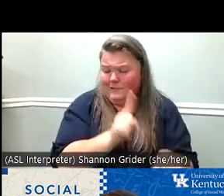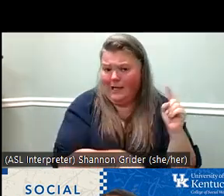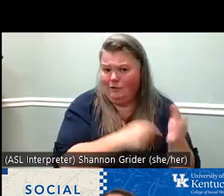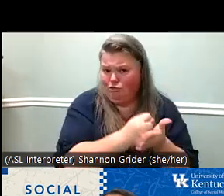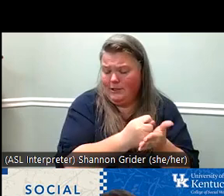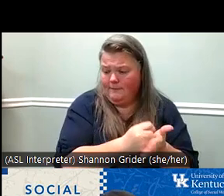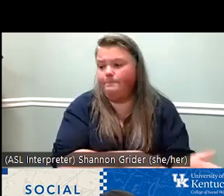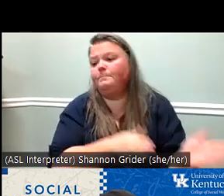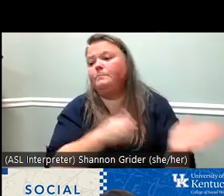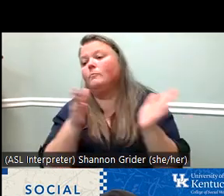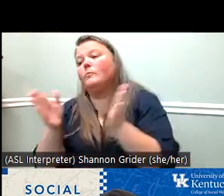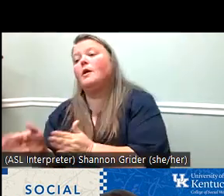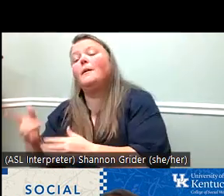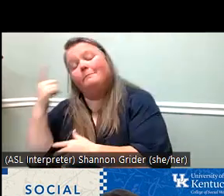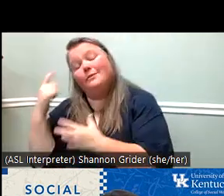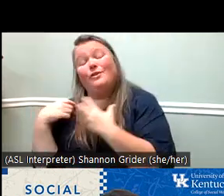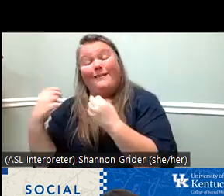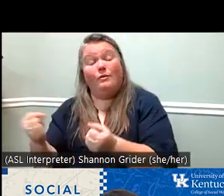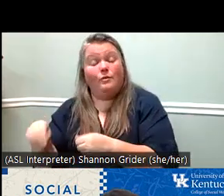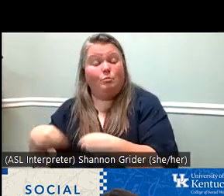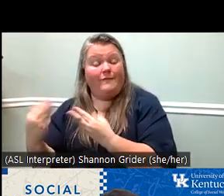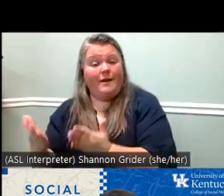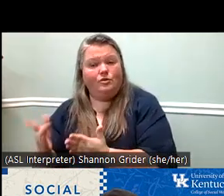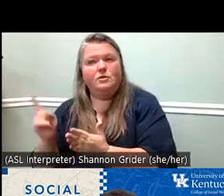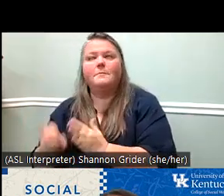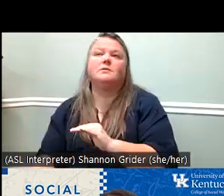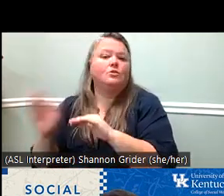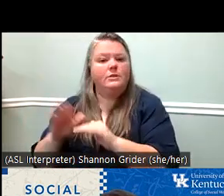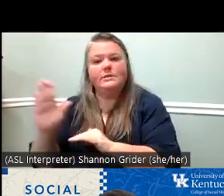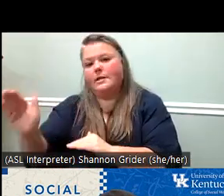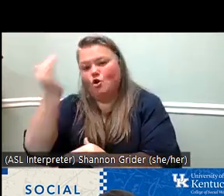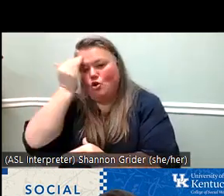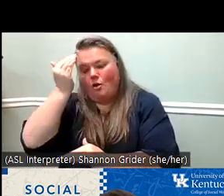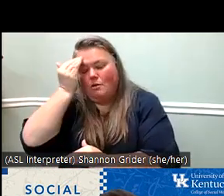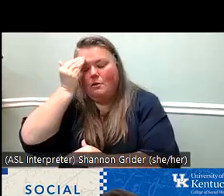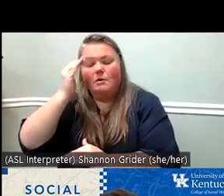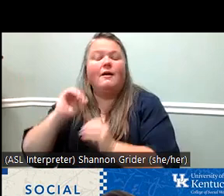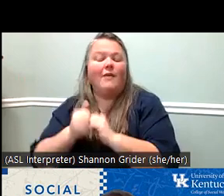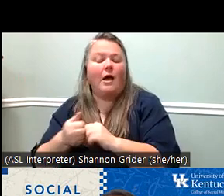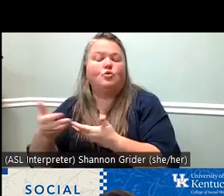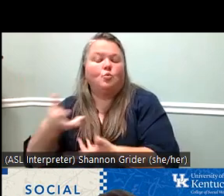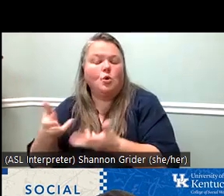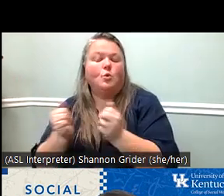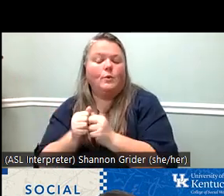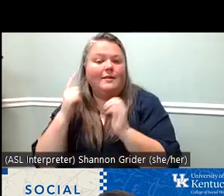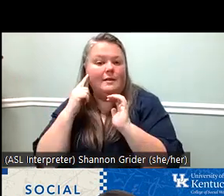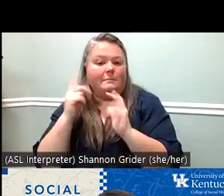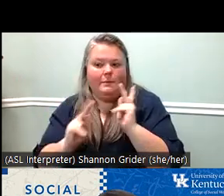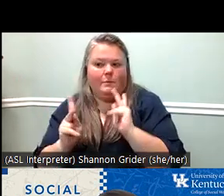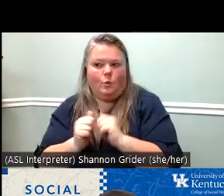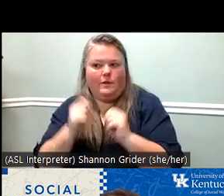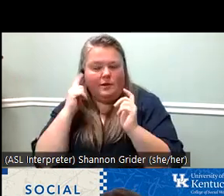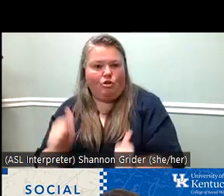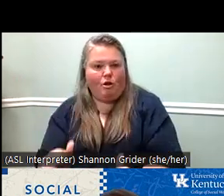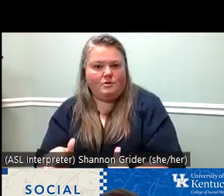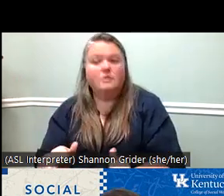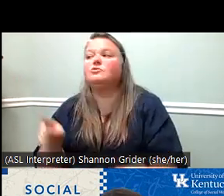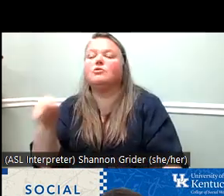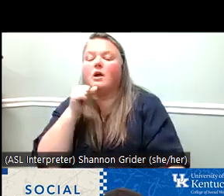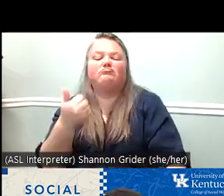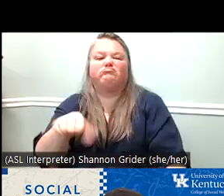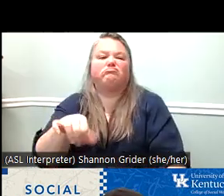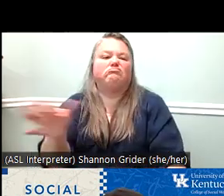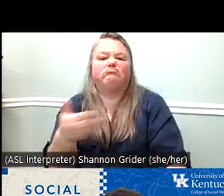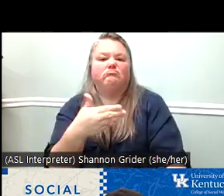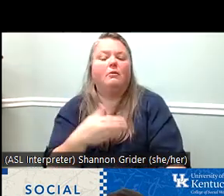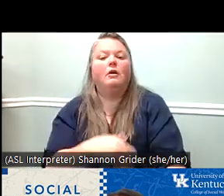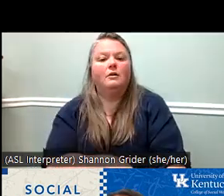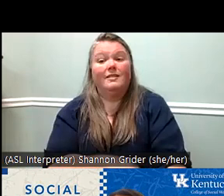THE CASE MANAGERS, SO THE WORK HAS TO HAPPEN ON BOTH. SO AUDIOLOGISTS NEED TO INCREASE AWARENESS OF HOW TO HELP THEIR PATIENTS WITH THE MENTAL HEALTH CHALLENGES THAT